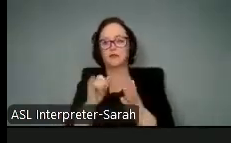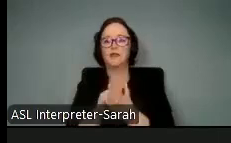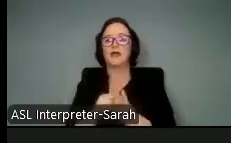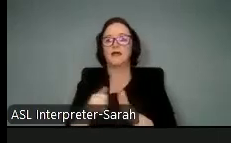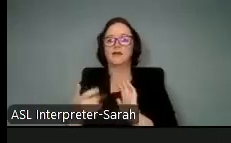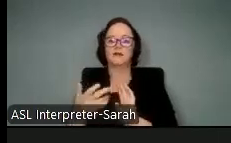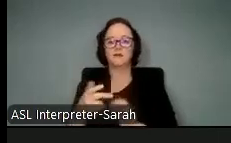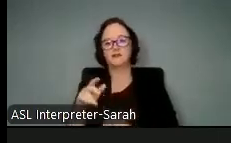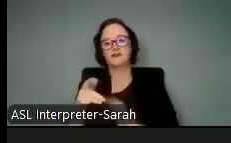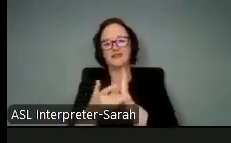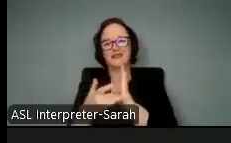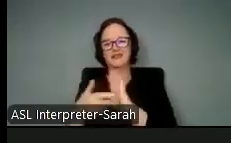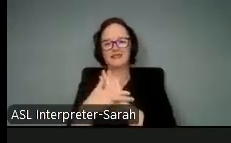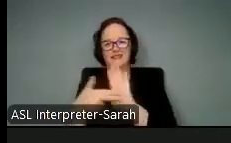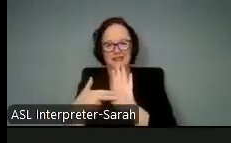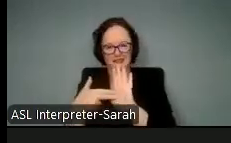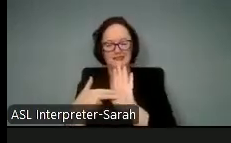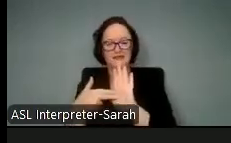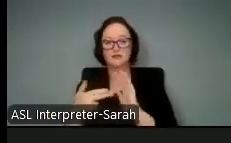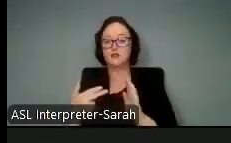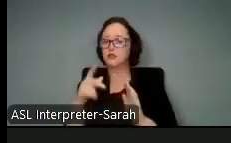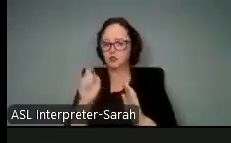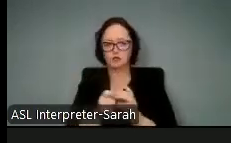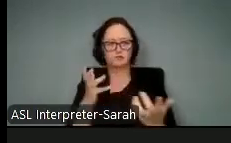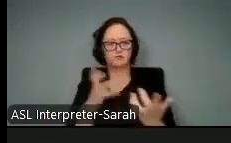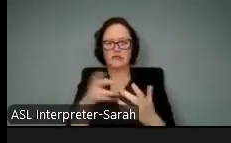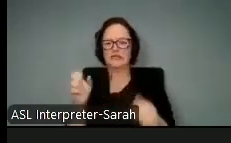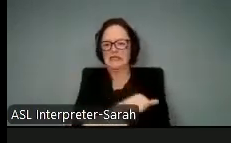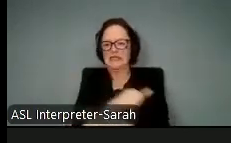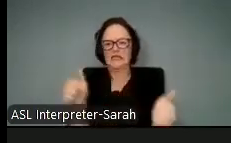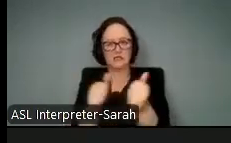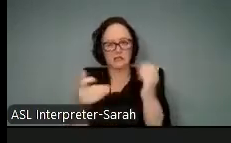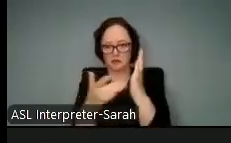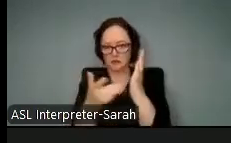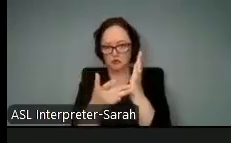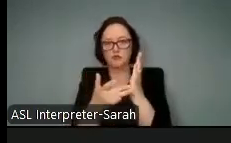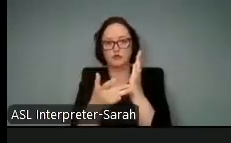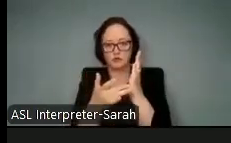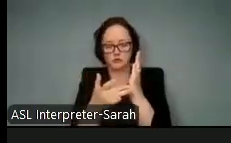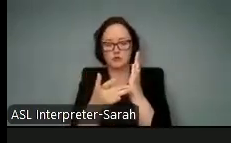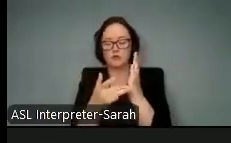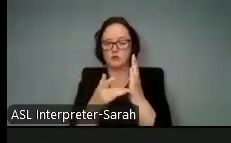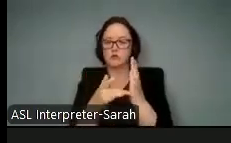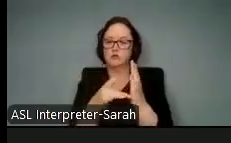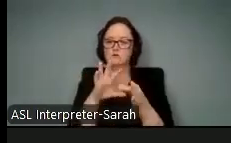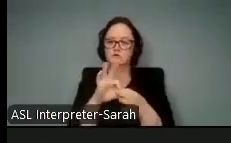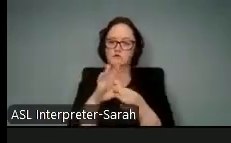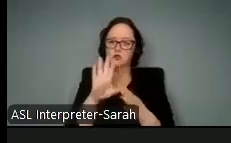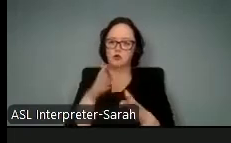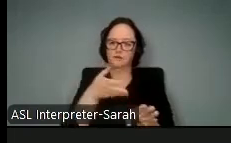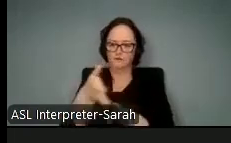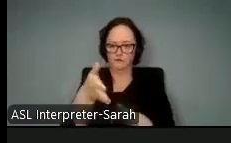to pretty much any technology that you're servicing inside your area of focus. What these do